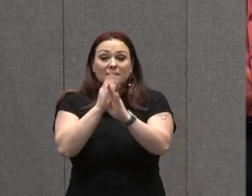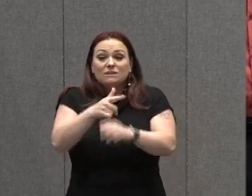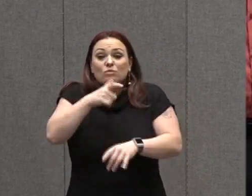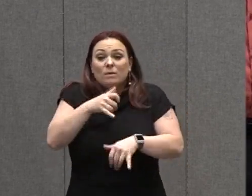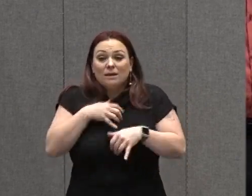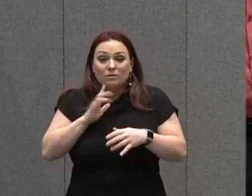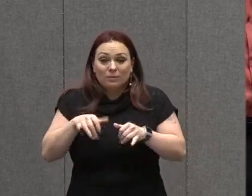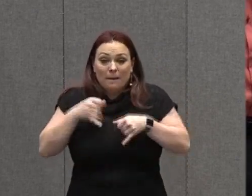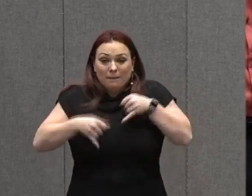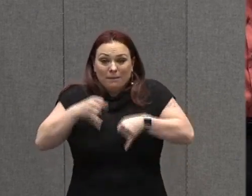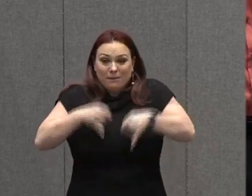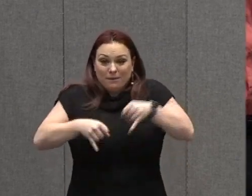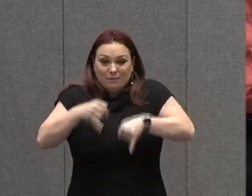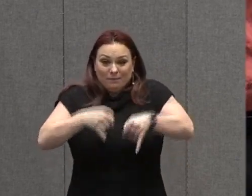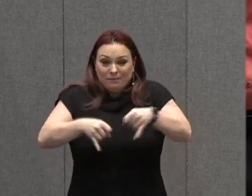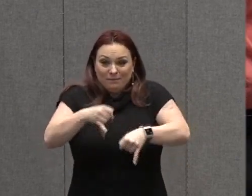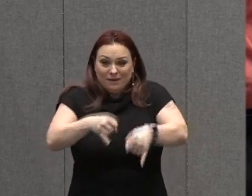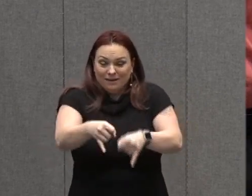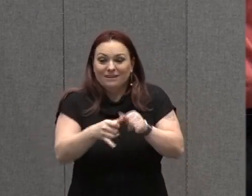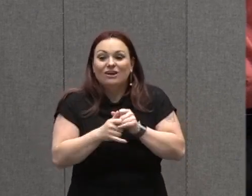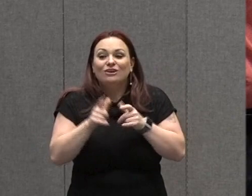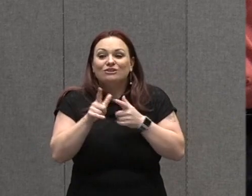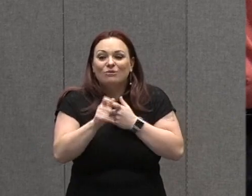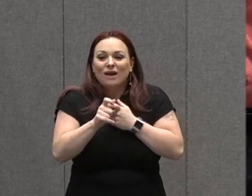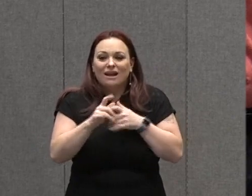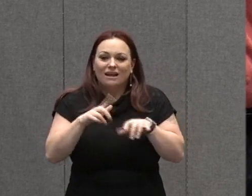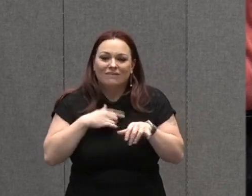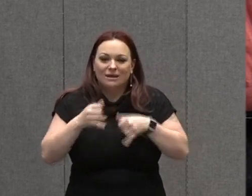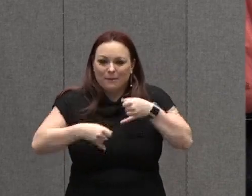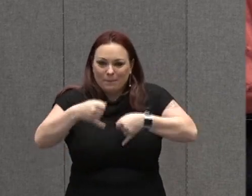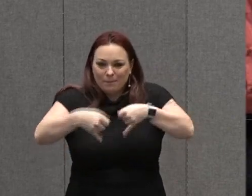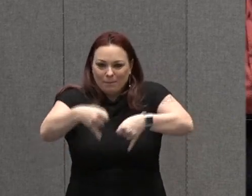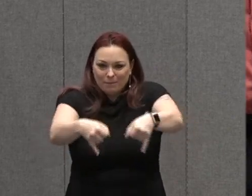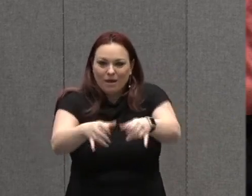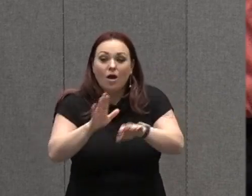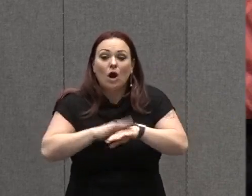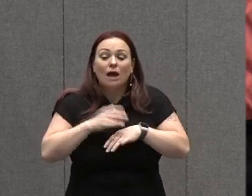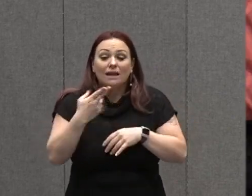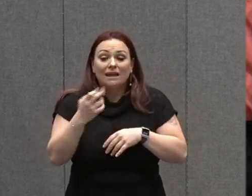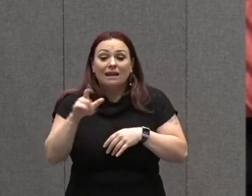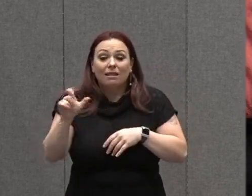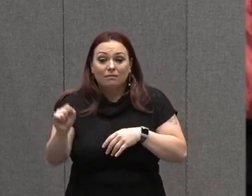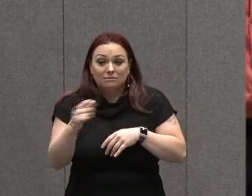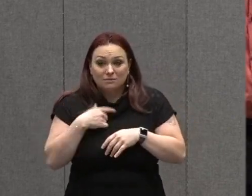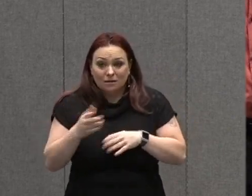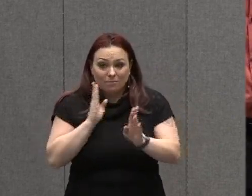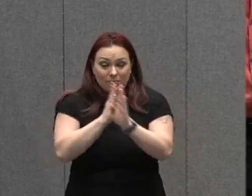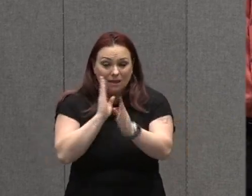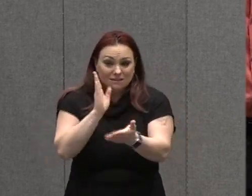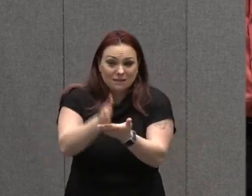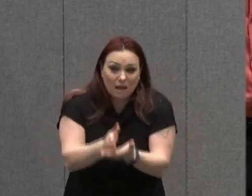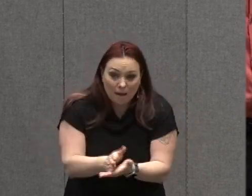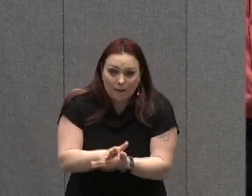bik bik bik bik bik bik she's running fast on the heels. Fast! The bus stops at the corner pfssssssss.